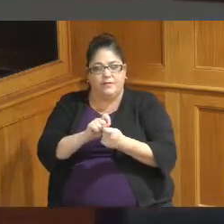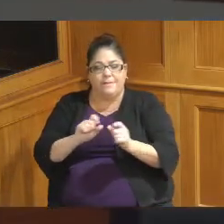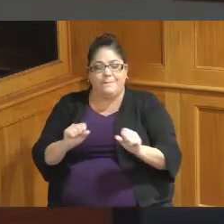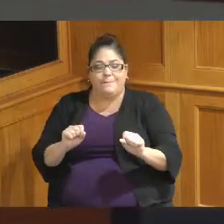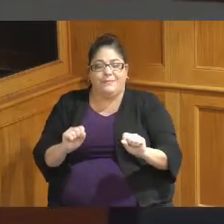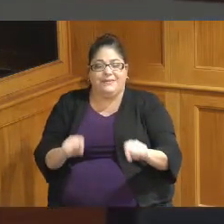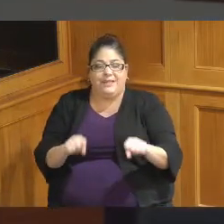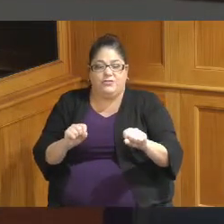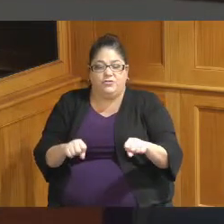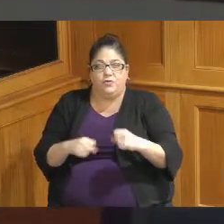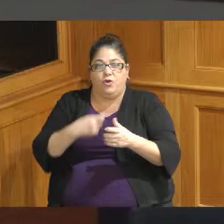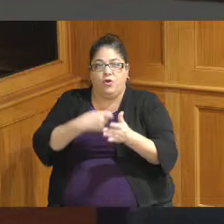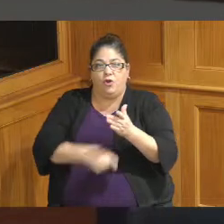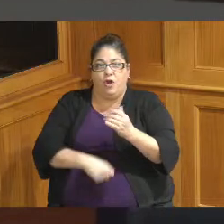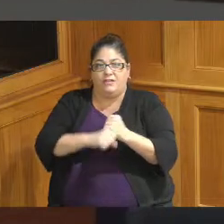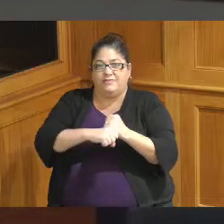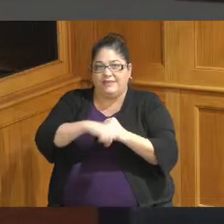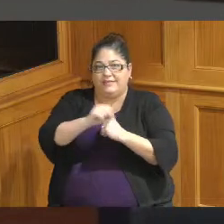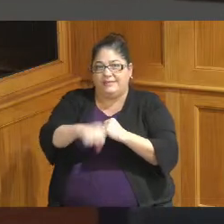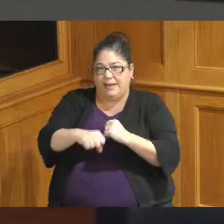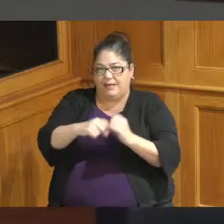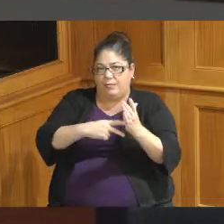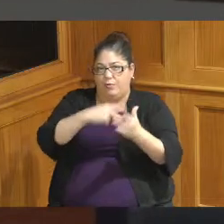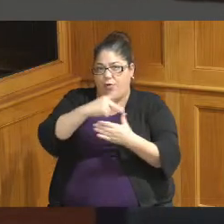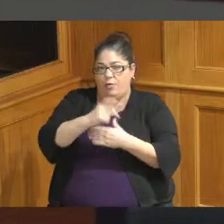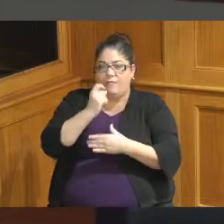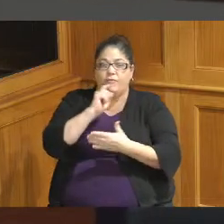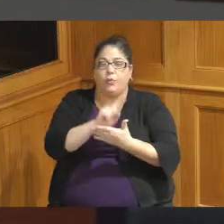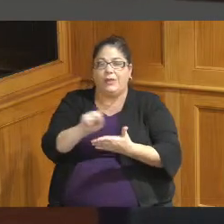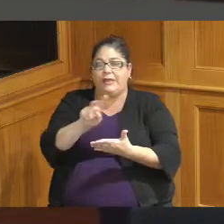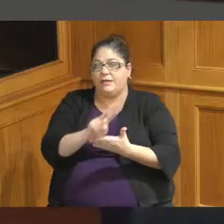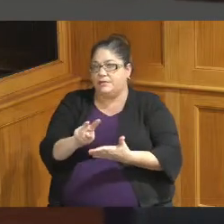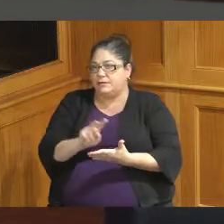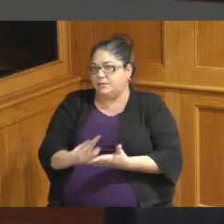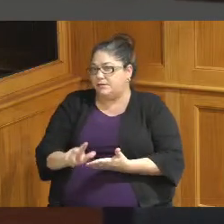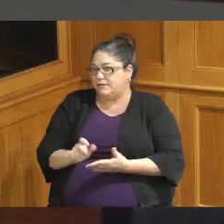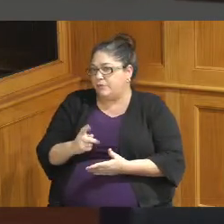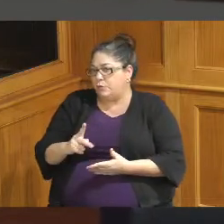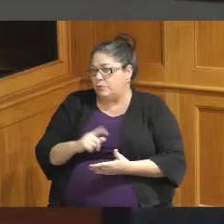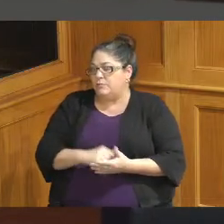of extending the program for a couple more weeks so we are coming up with that we'll provide that